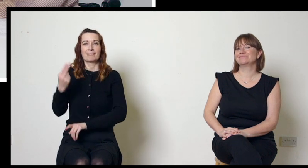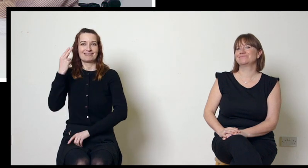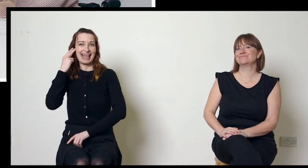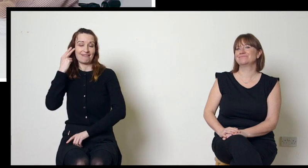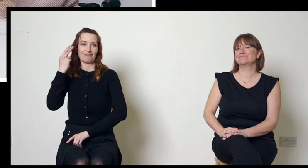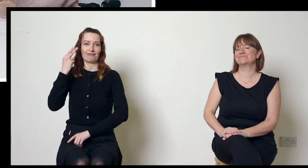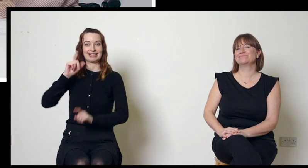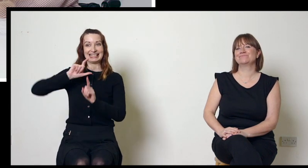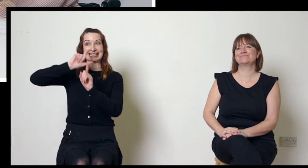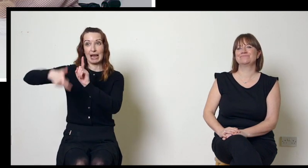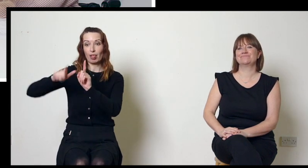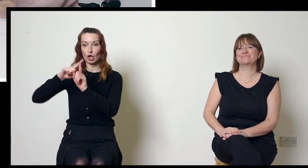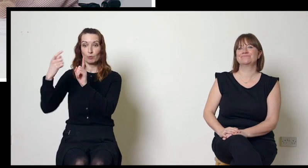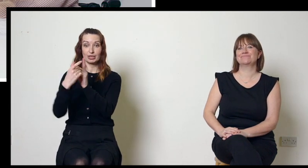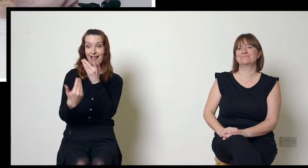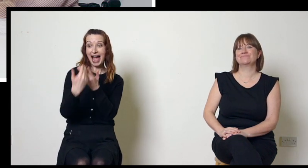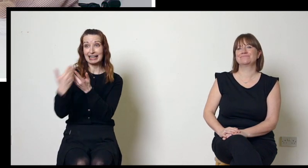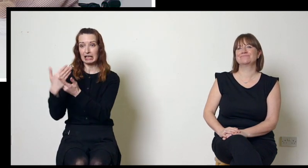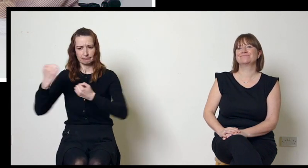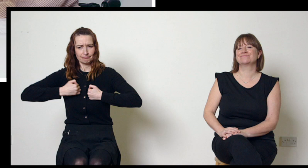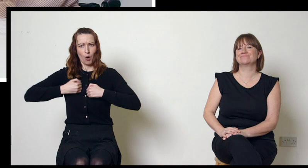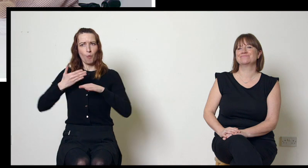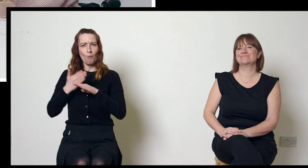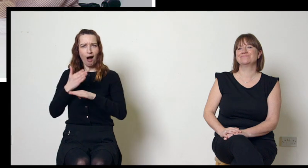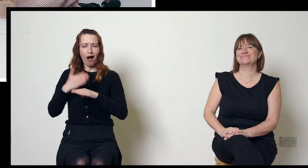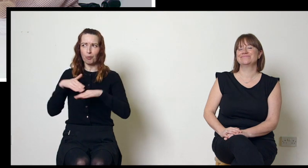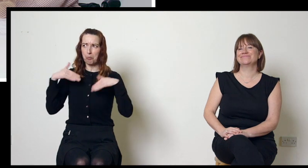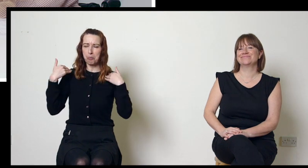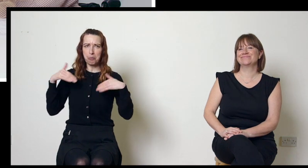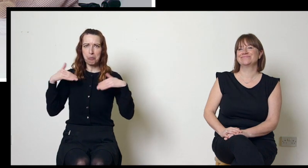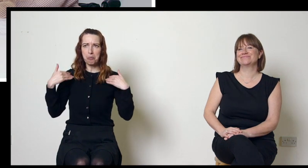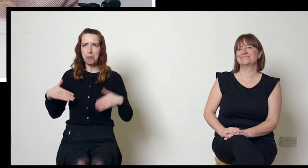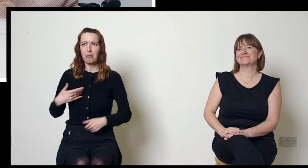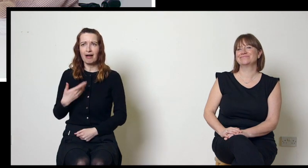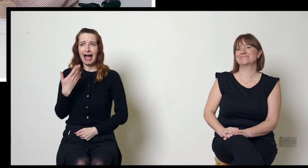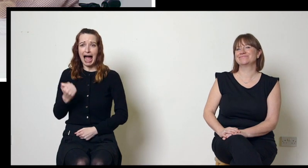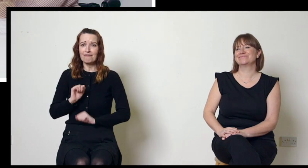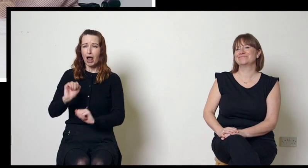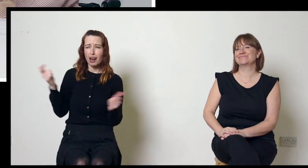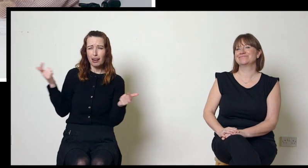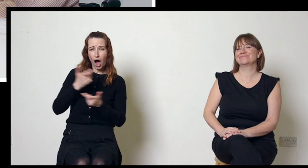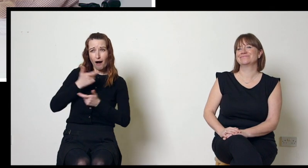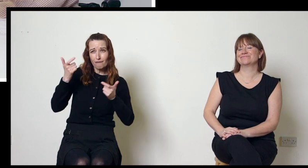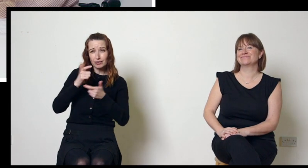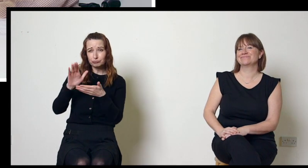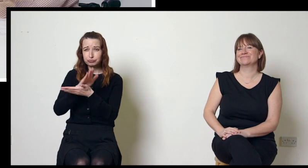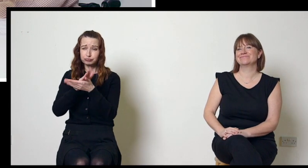and disabled community access my work and to to have them laughing. Yeah. At like…